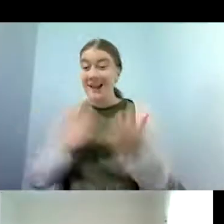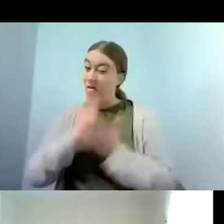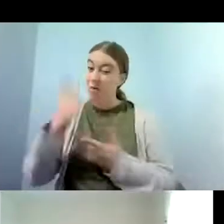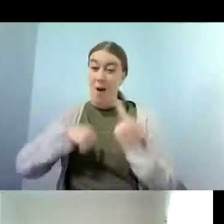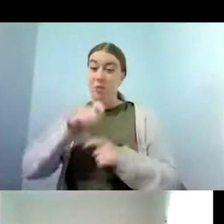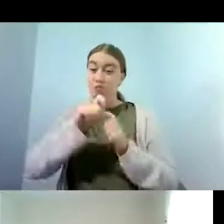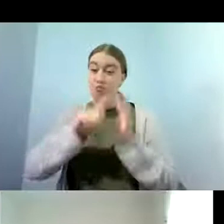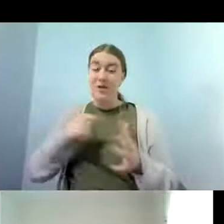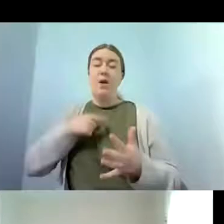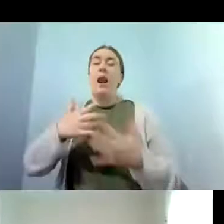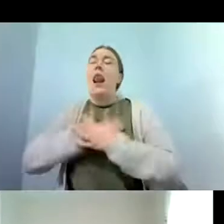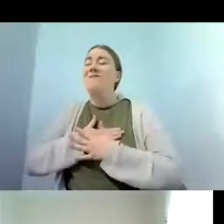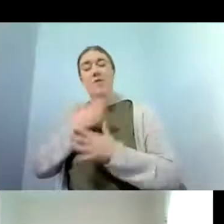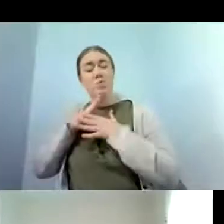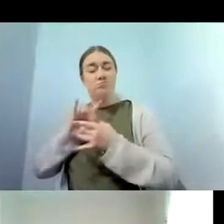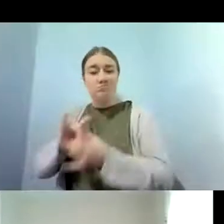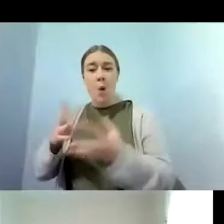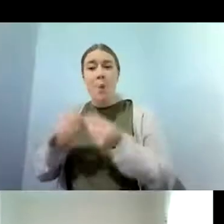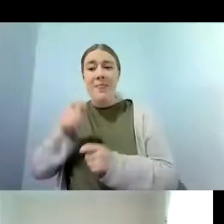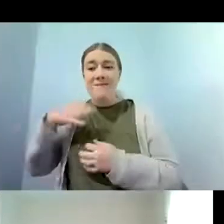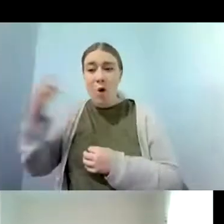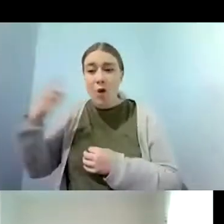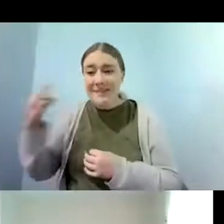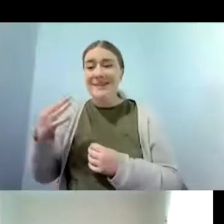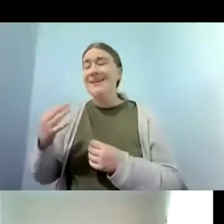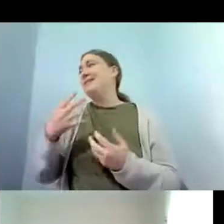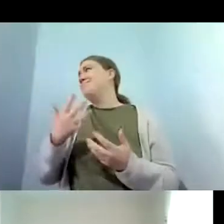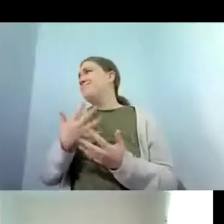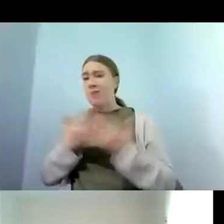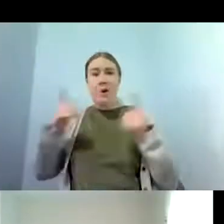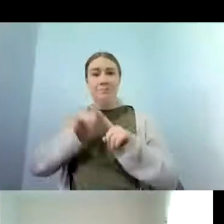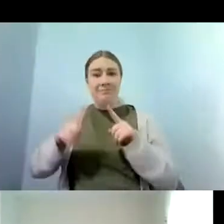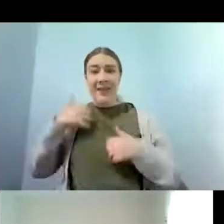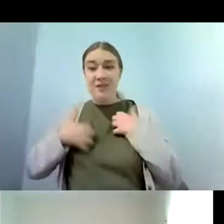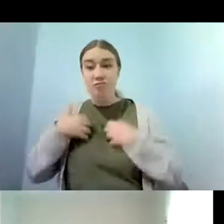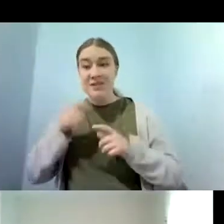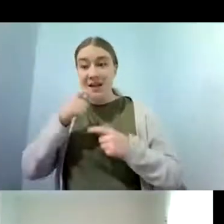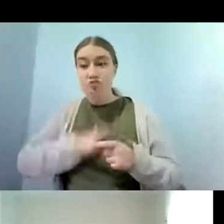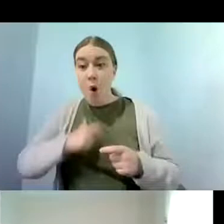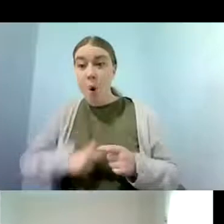love working with volunteers doing a variety of interesting roles and so the main thing we do is